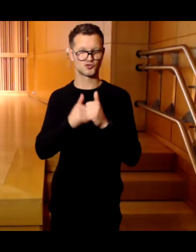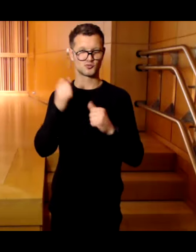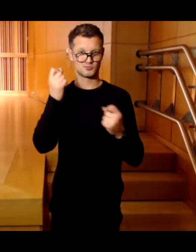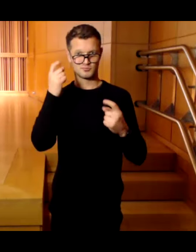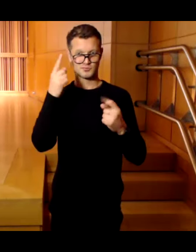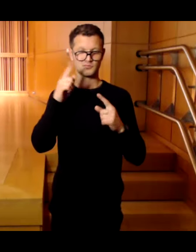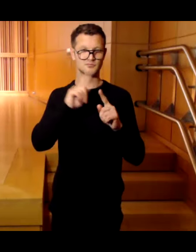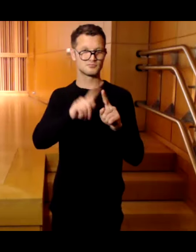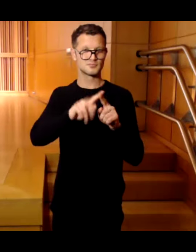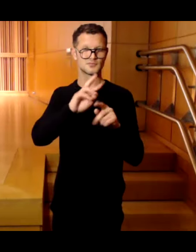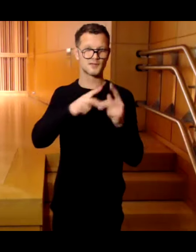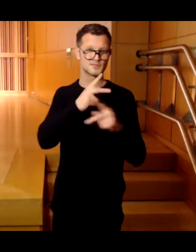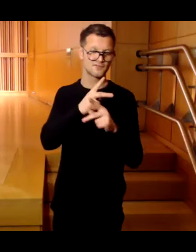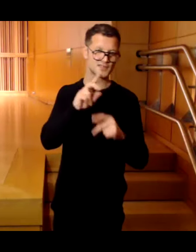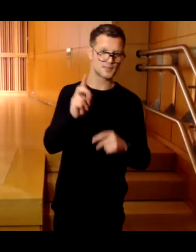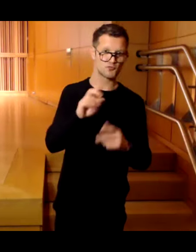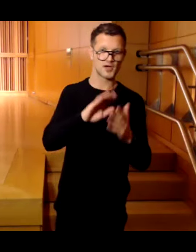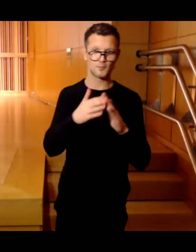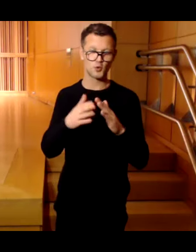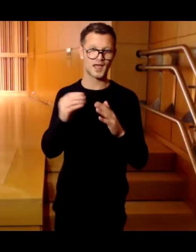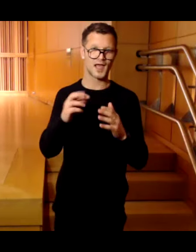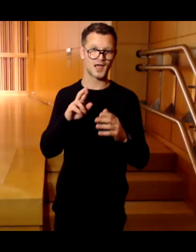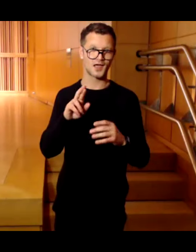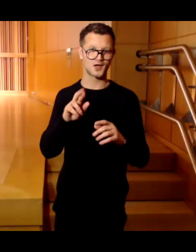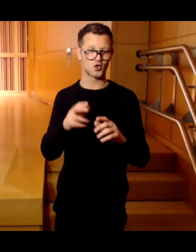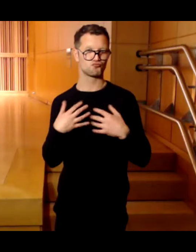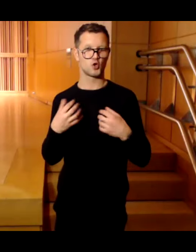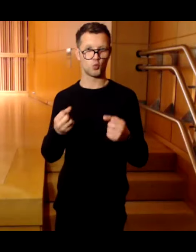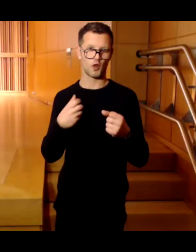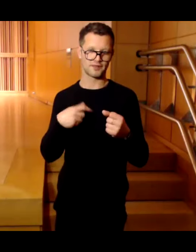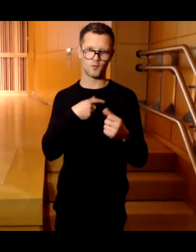and renewal for which we so long. One comforts one's kin.